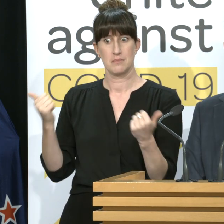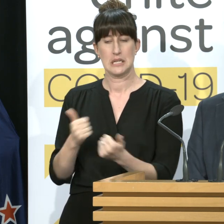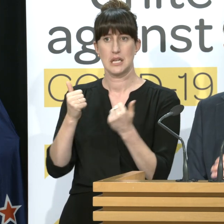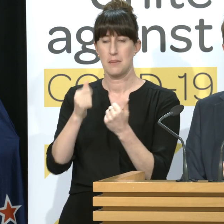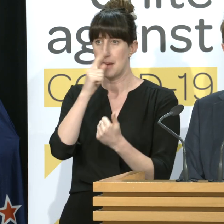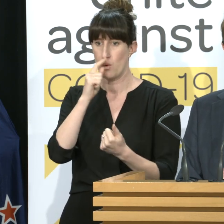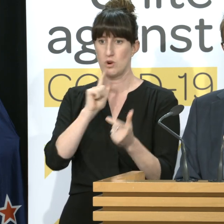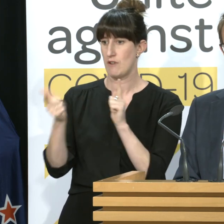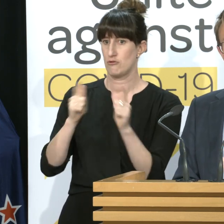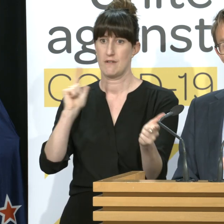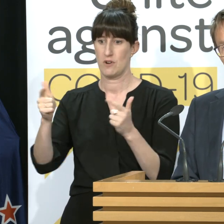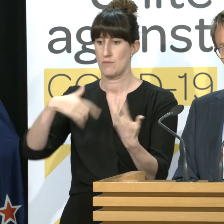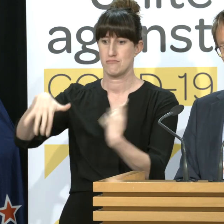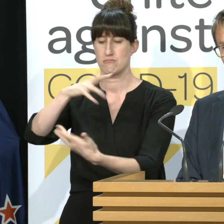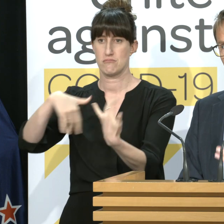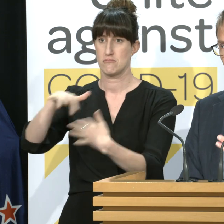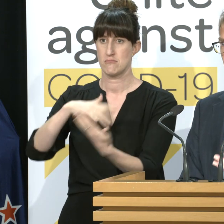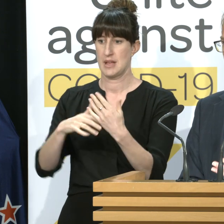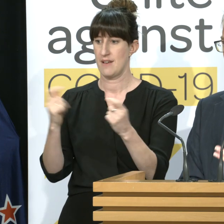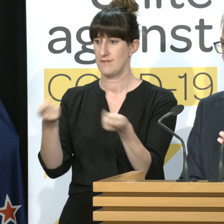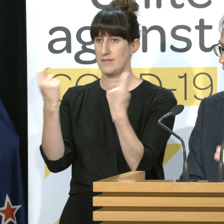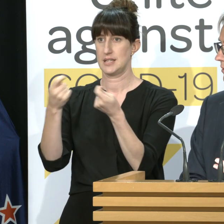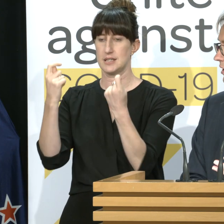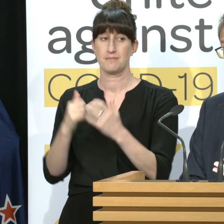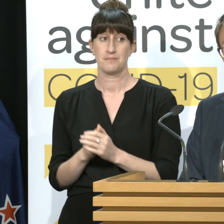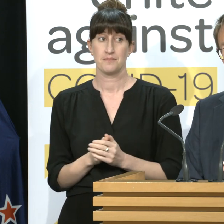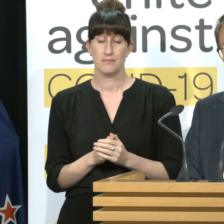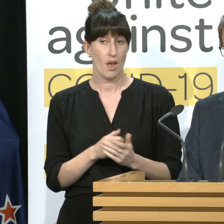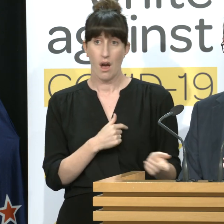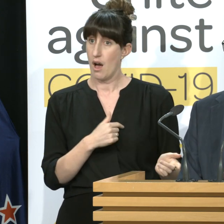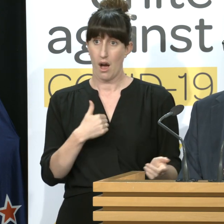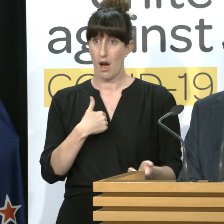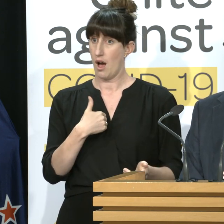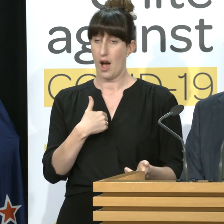Well, I'm not worried about an outbreak happening because I think our systems at the border are very tight.